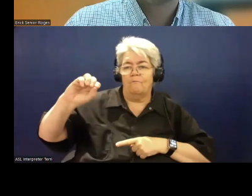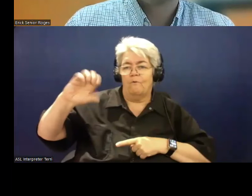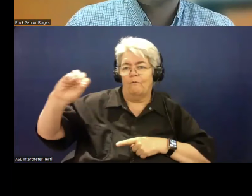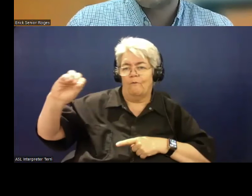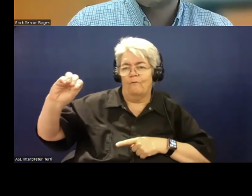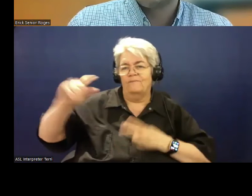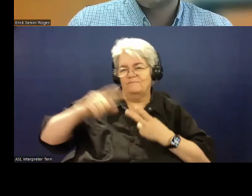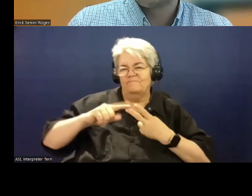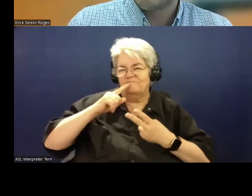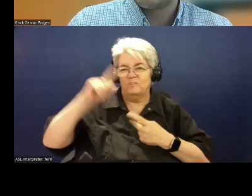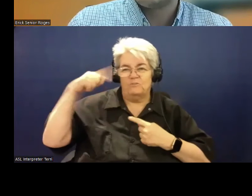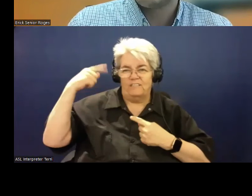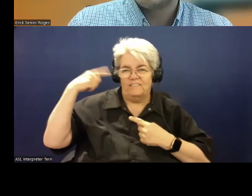ATTENTION TO FAMILIES.